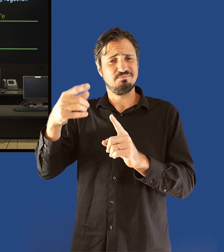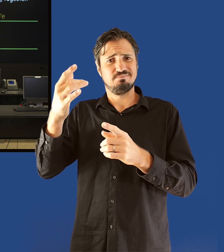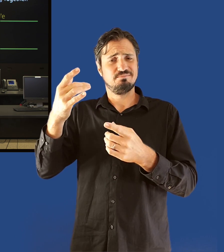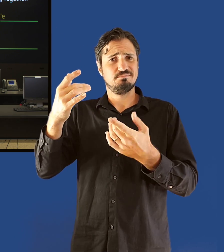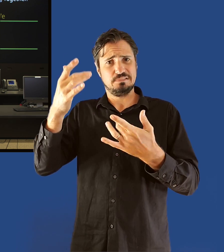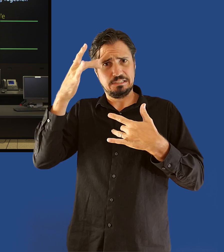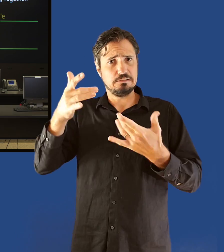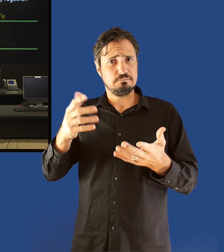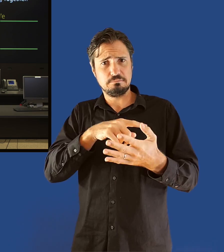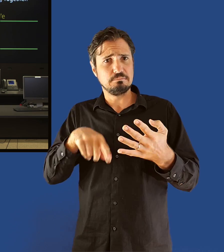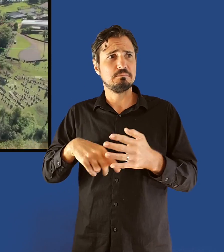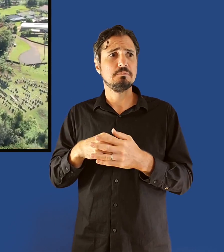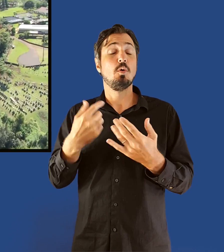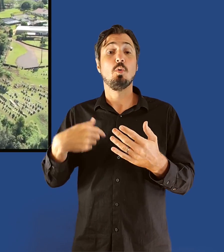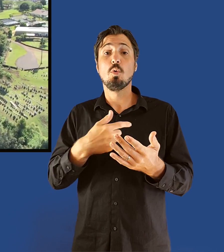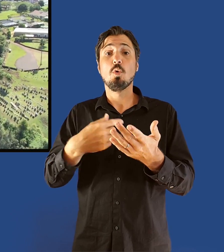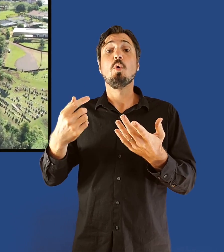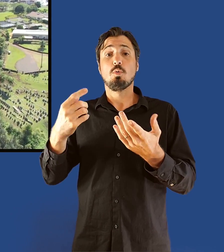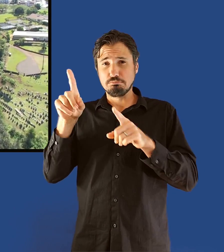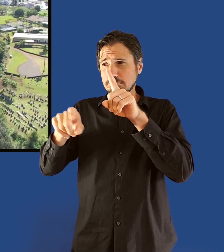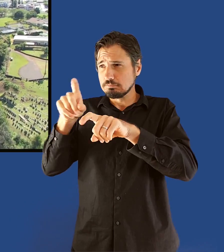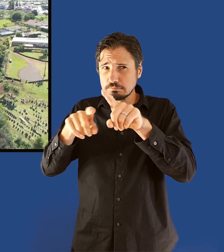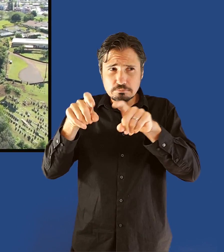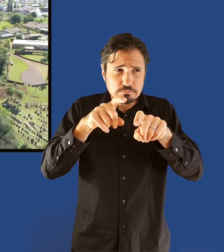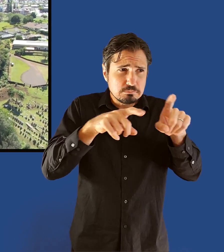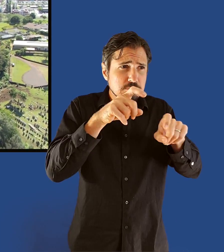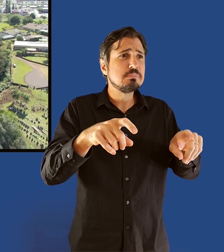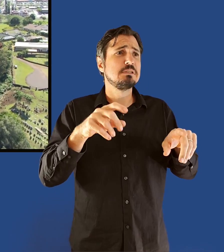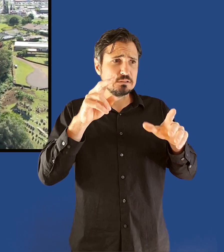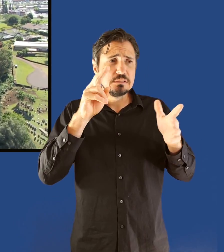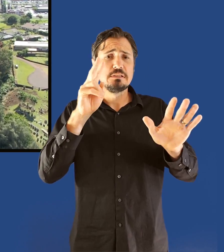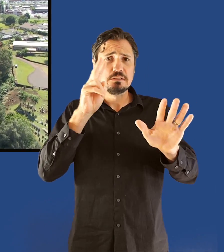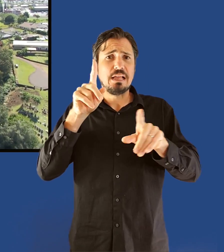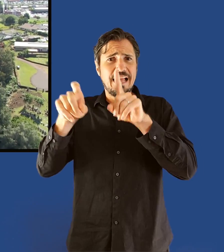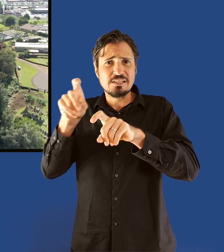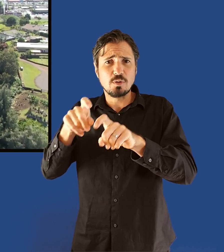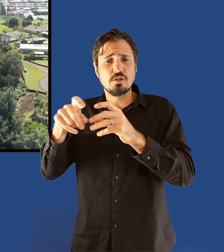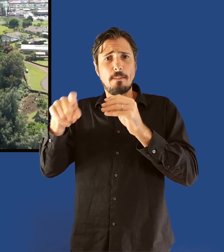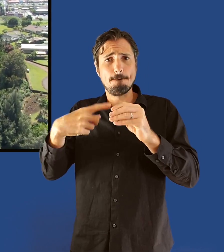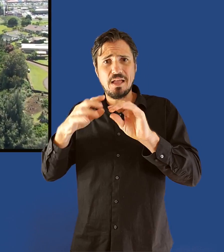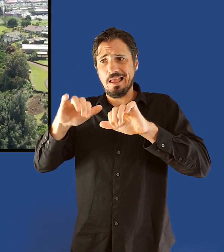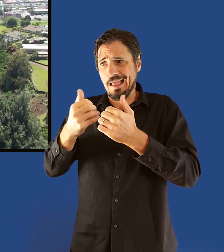The households were selected using techniques that are aimed at accurately representing the experiences of the entire community.